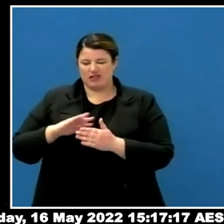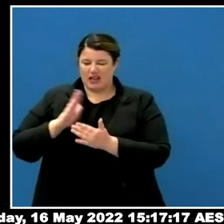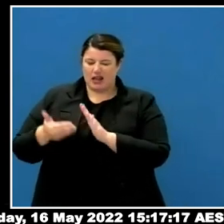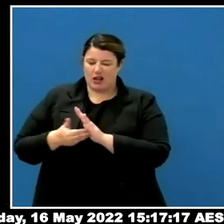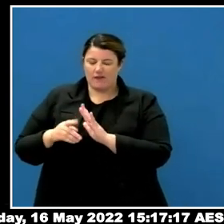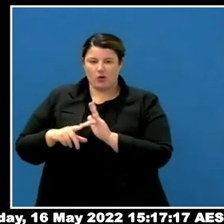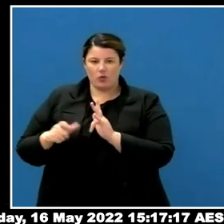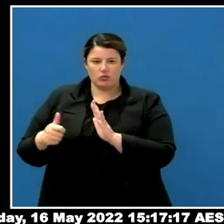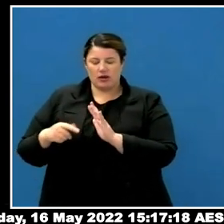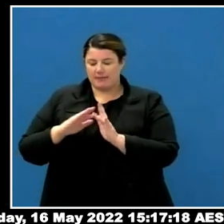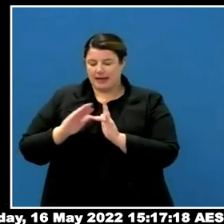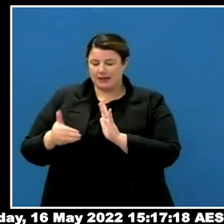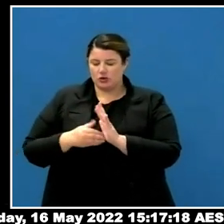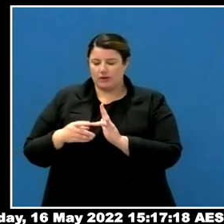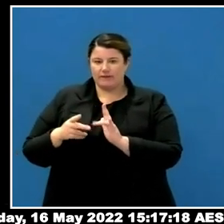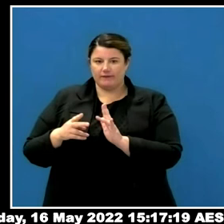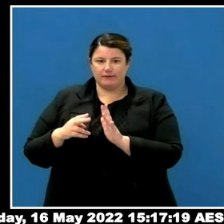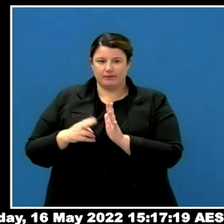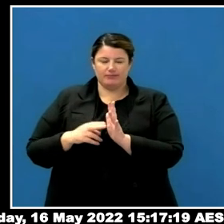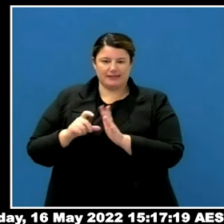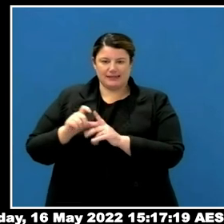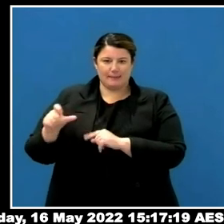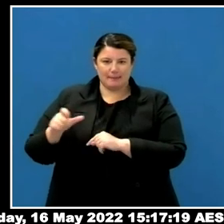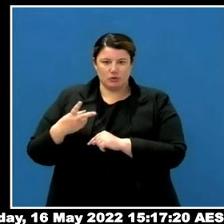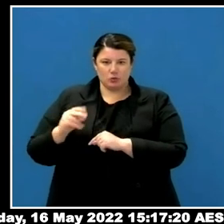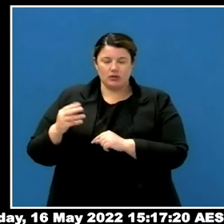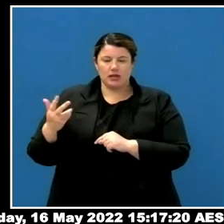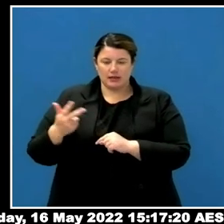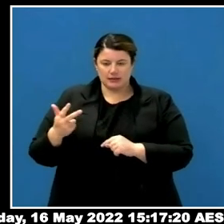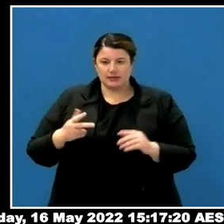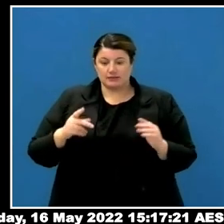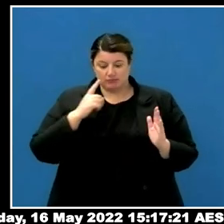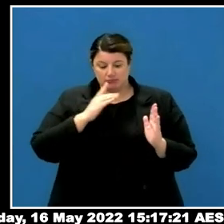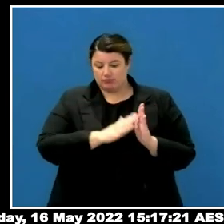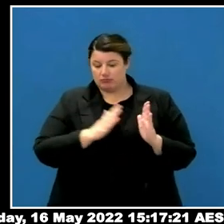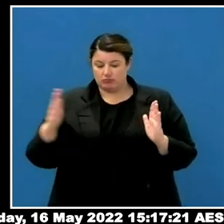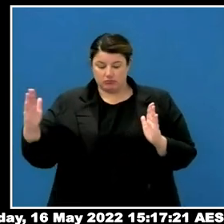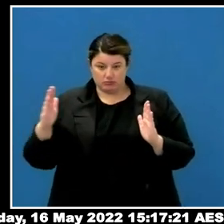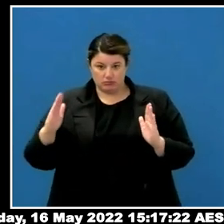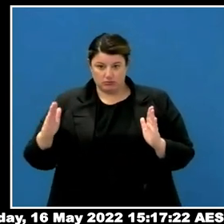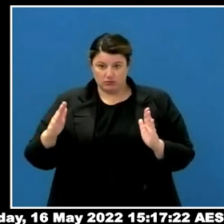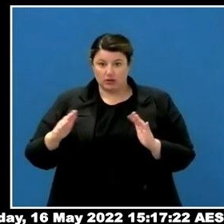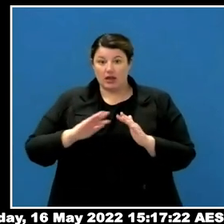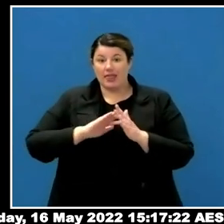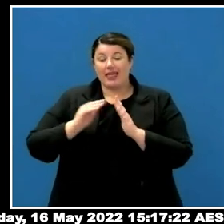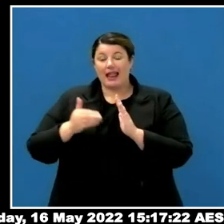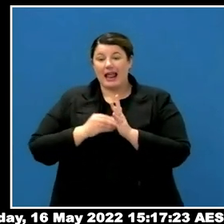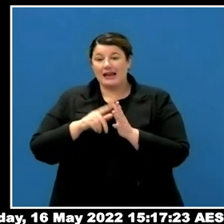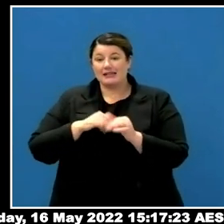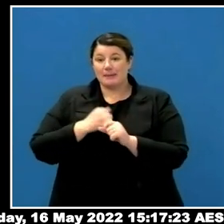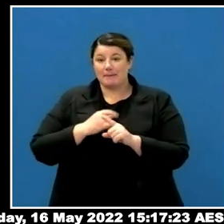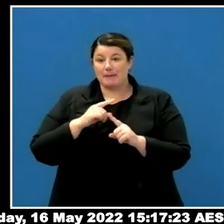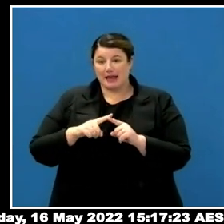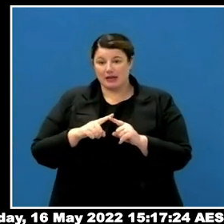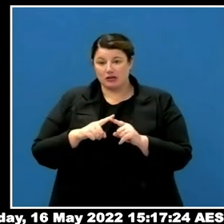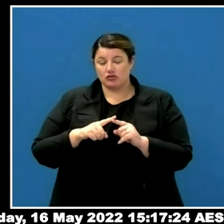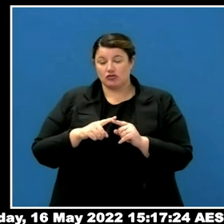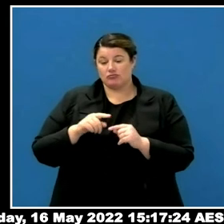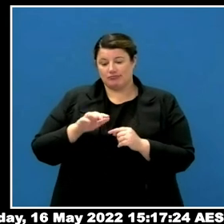that document - the last page, I should say, which should be numbered 11 of 11, it's not